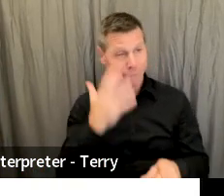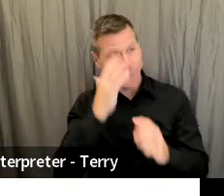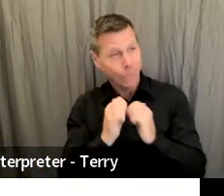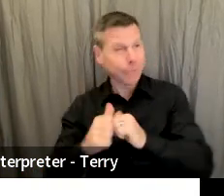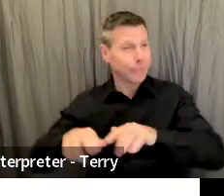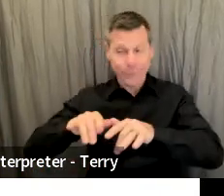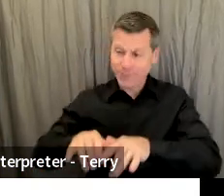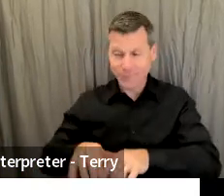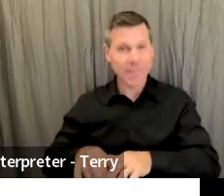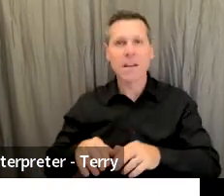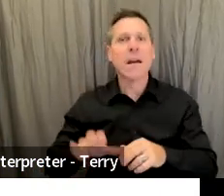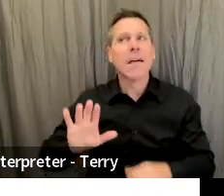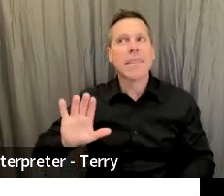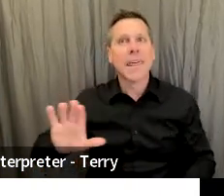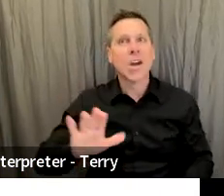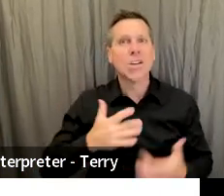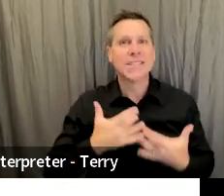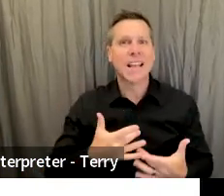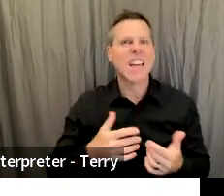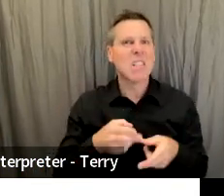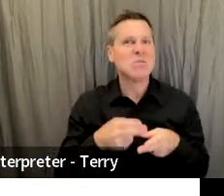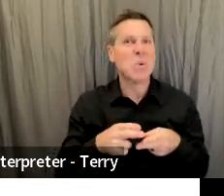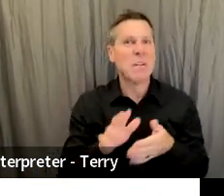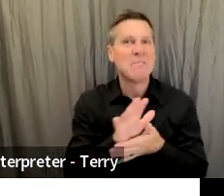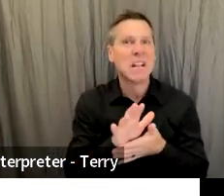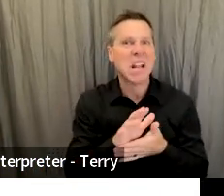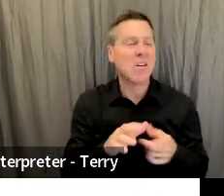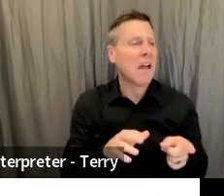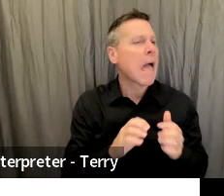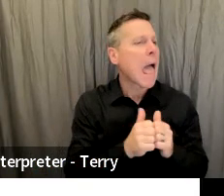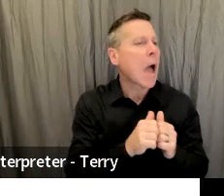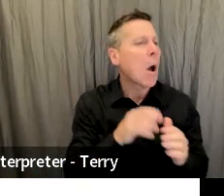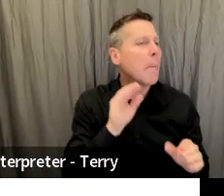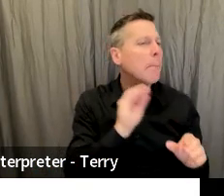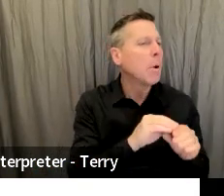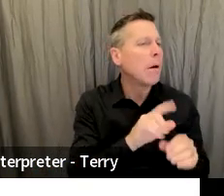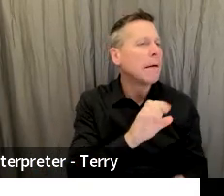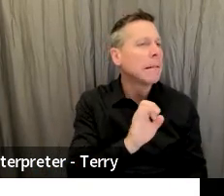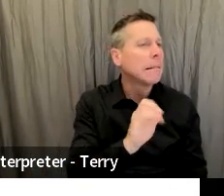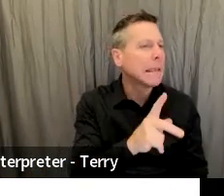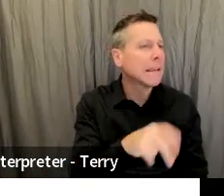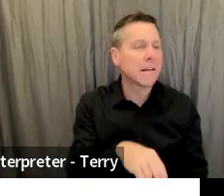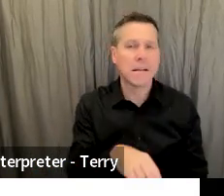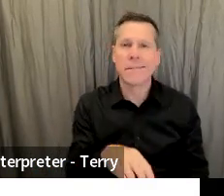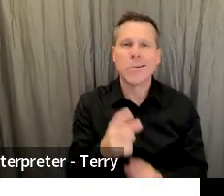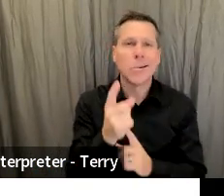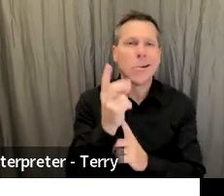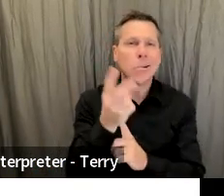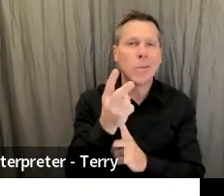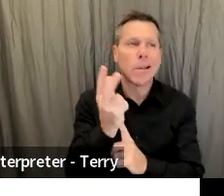like two, three minute videos showing you how to do all this stuff. I don't know. They like doing it and YouTube videos, they're like, right there.